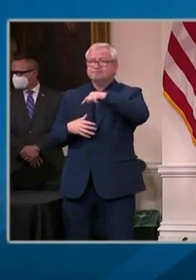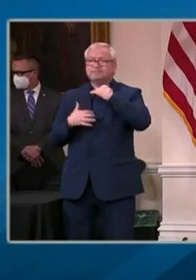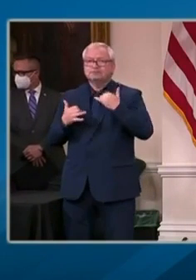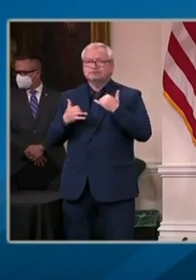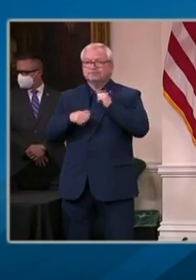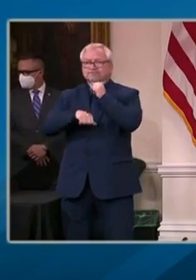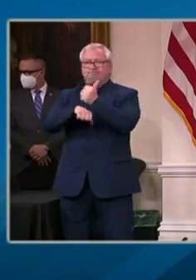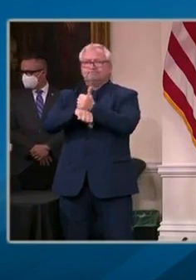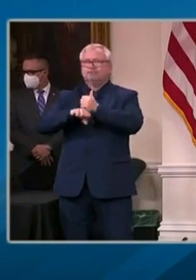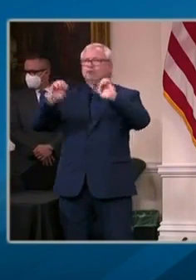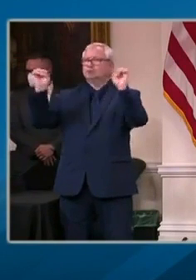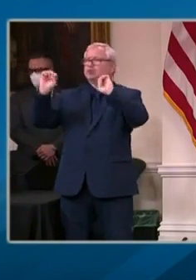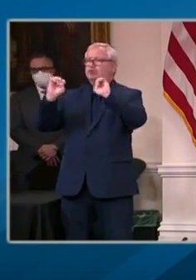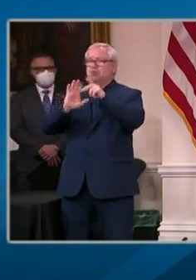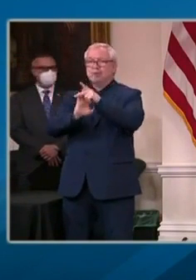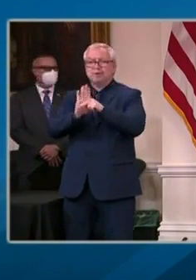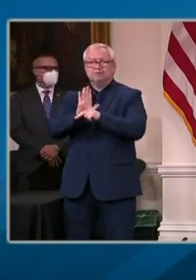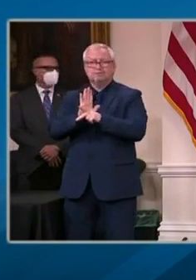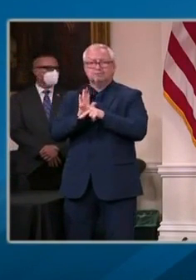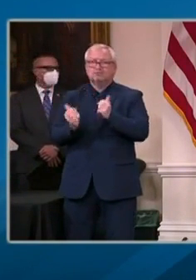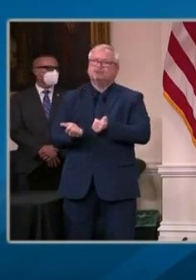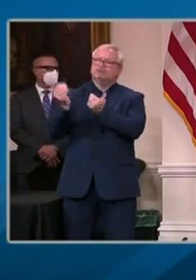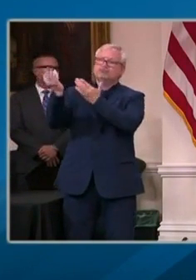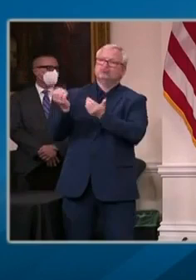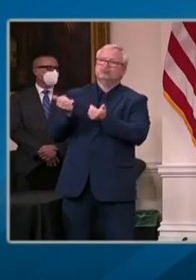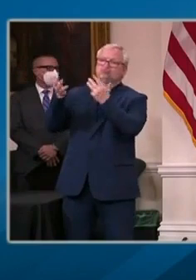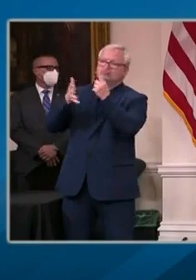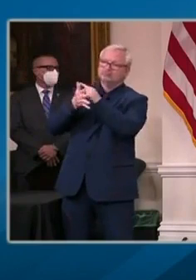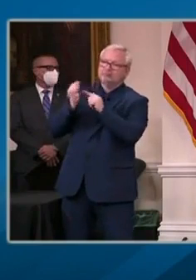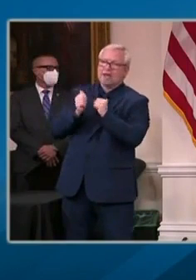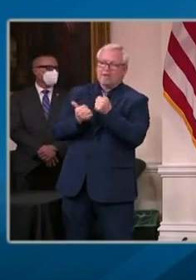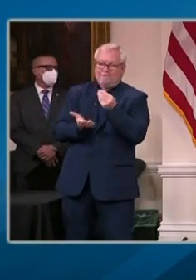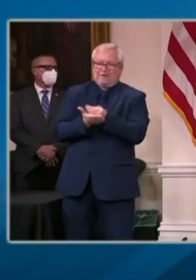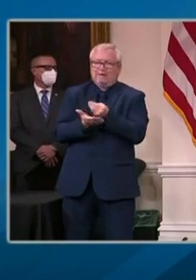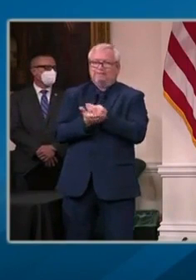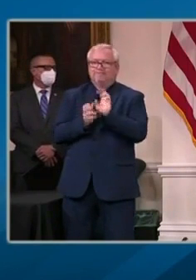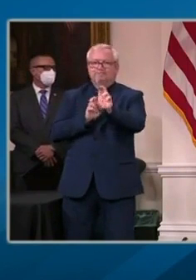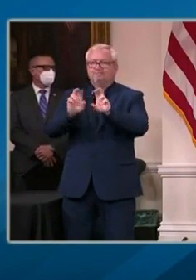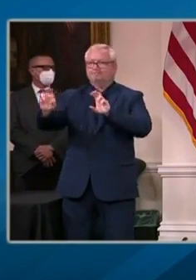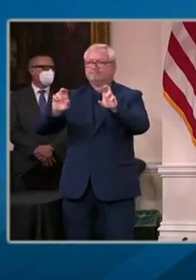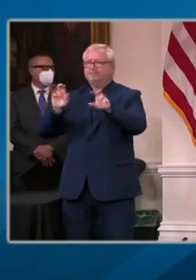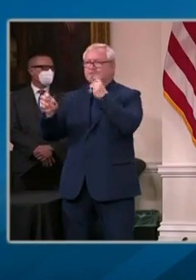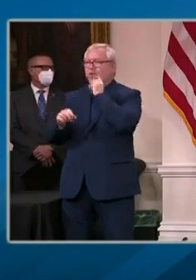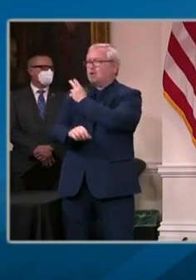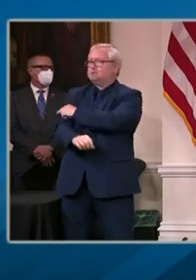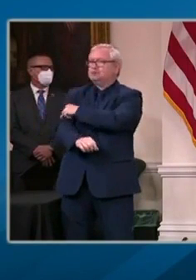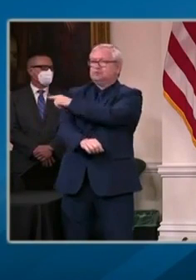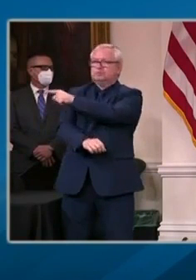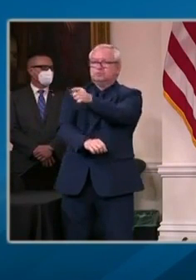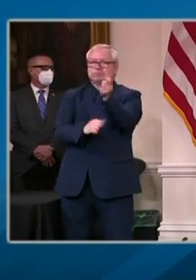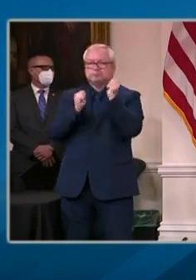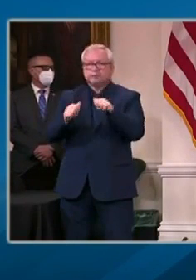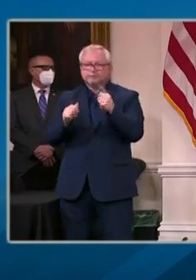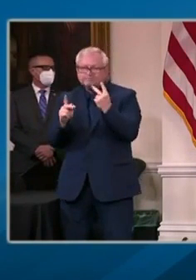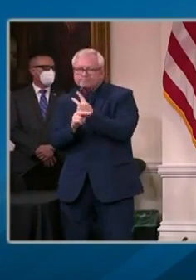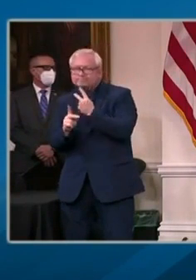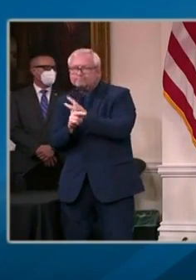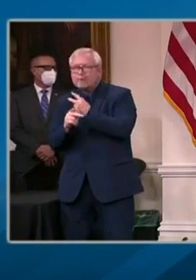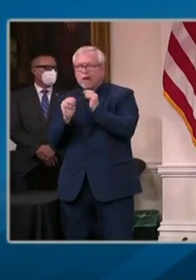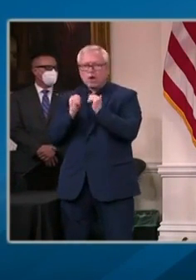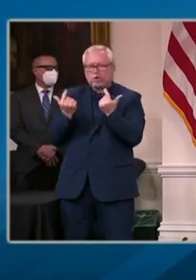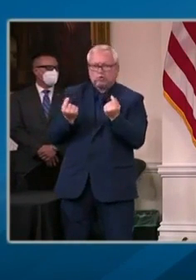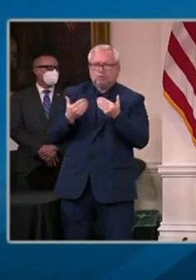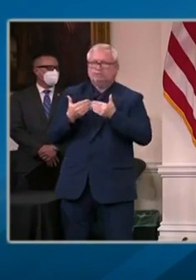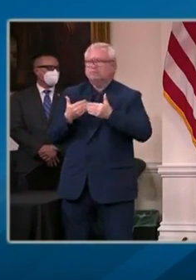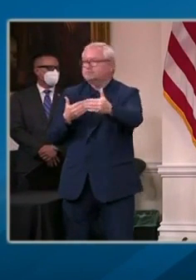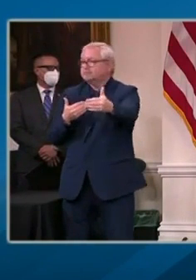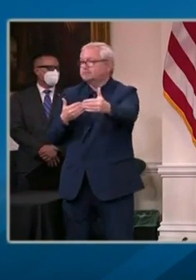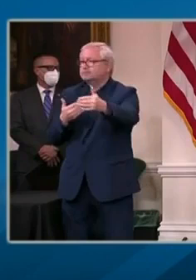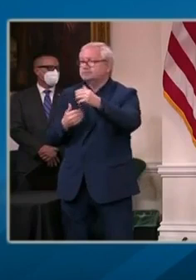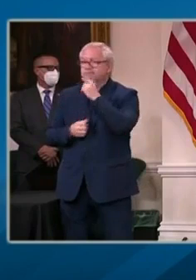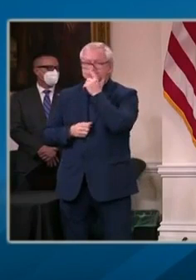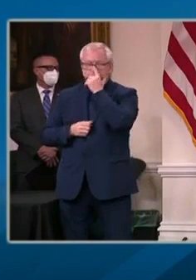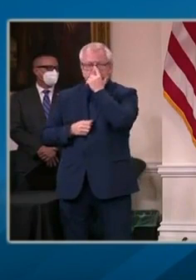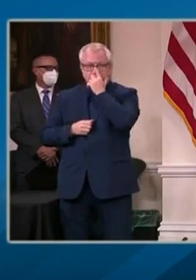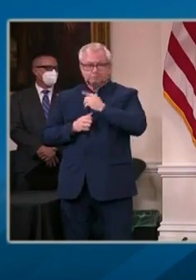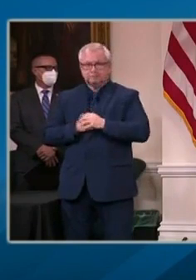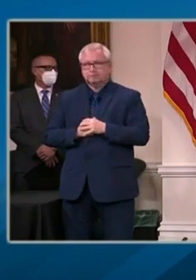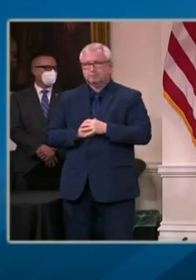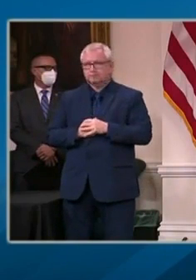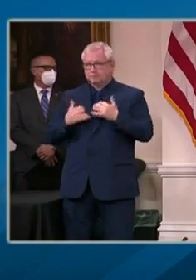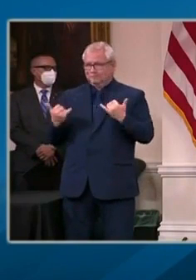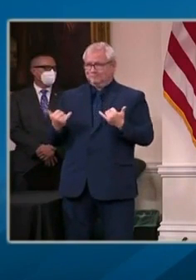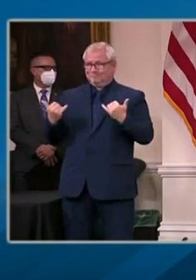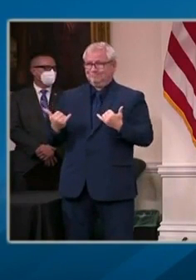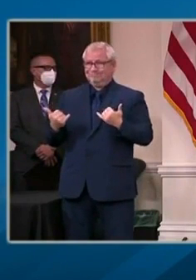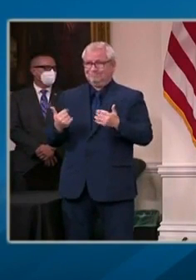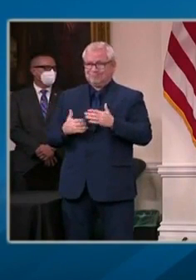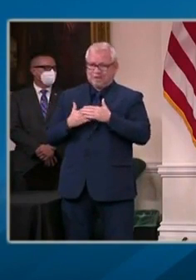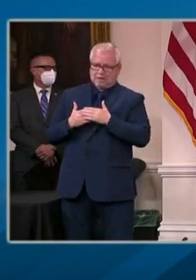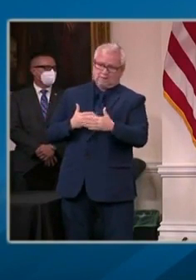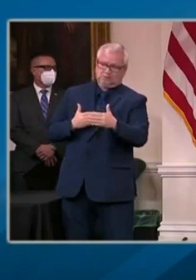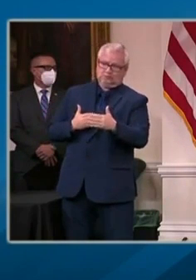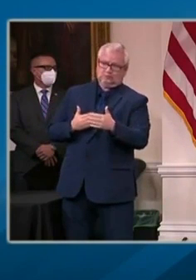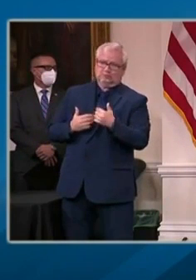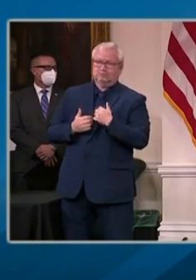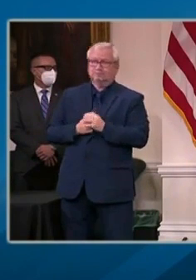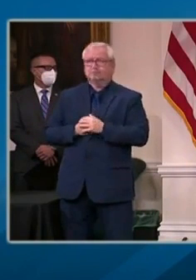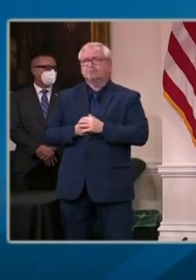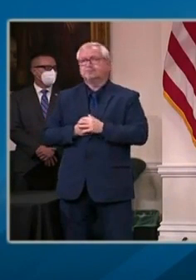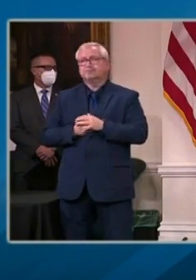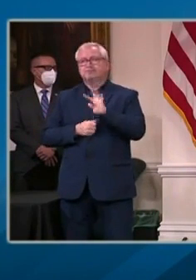THE HEALTH SERVICES COST REVIEW COMMISSION IS REINSTATING EMERGENCY POLICIES TO PROVIDE A MORE FINANCIAL STABILITY TO HOSPITALS AS THEY NAVIGATE THIS PANDEMIC.